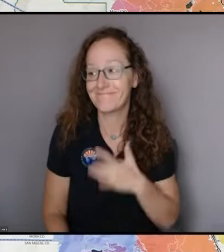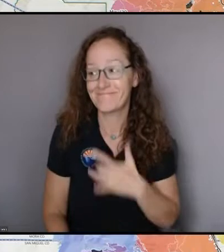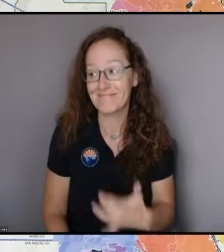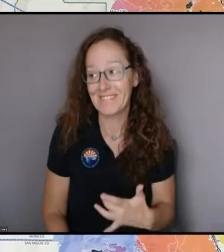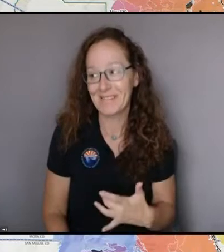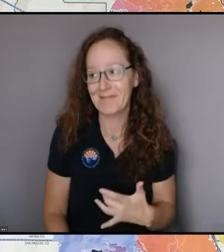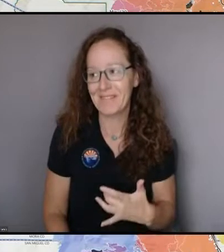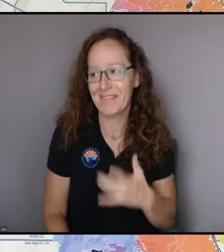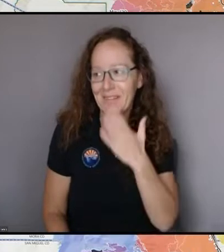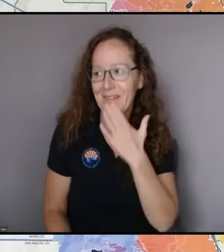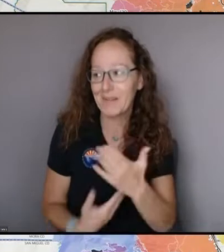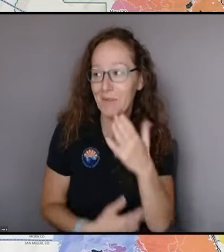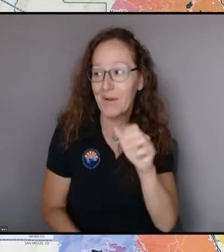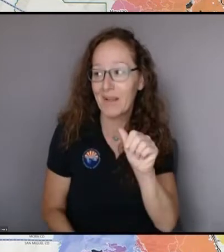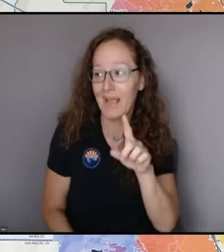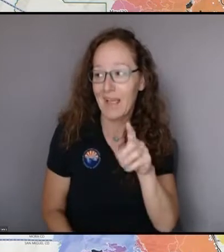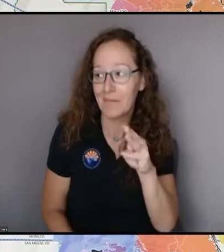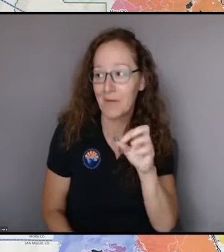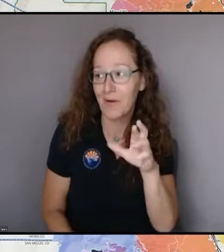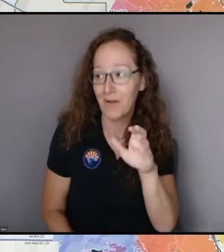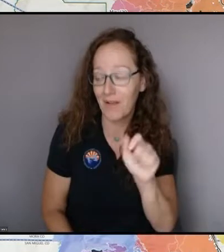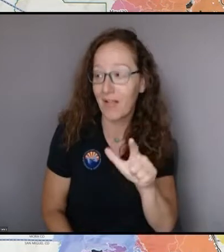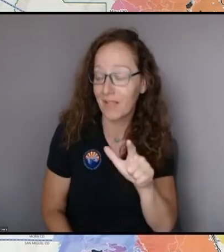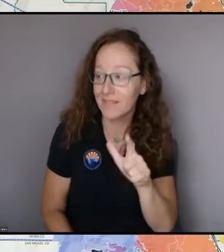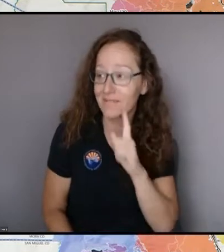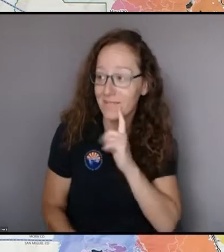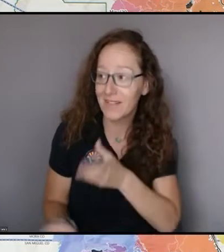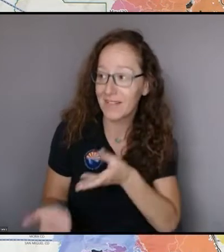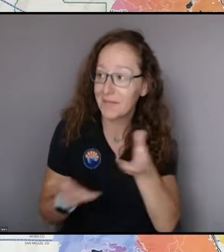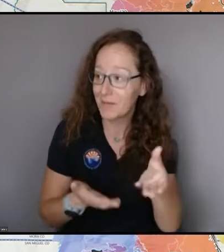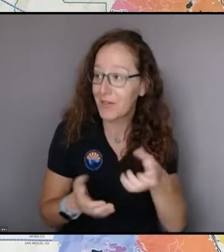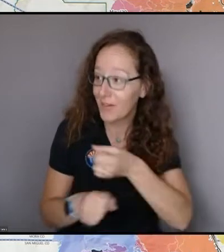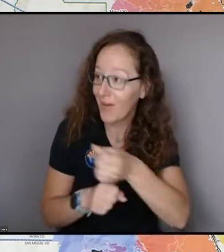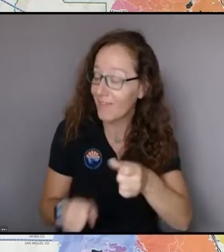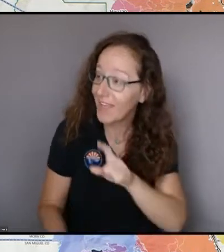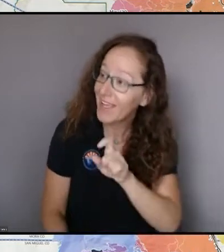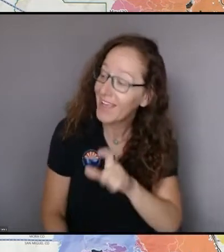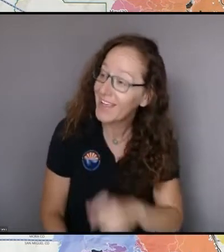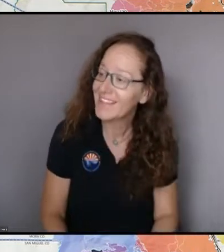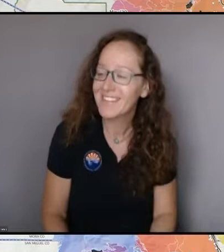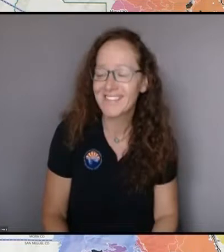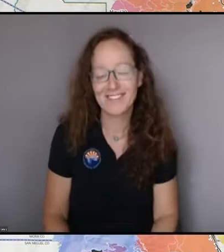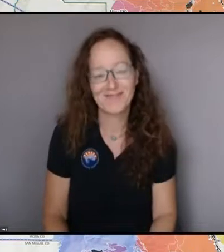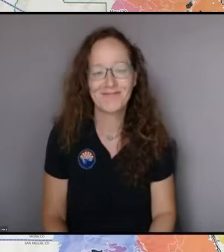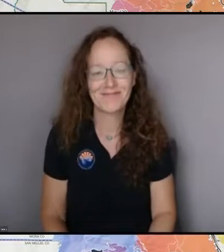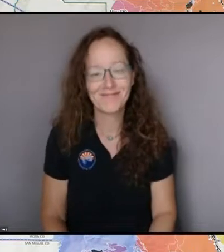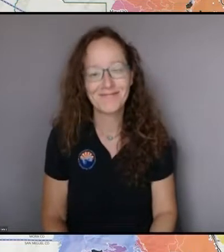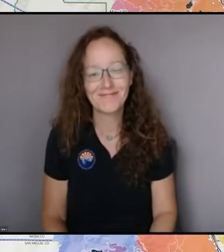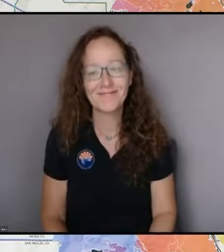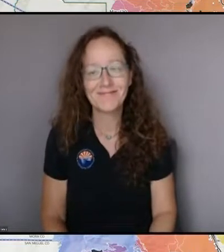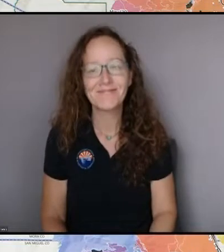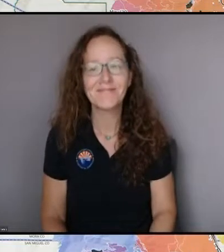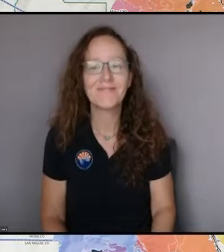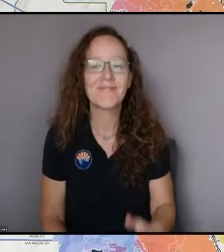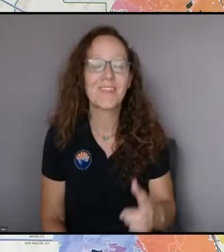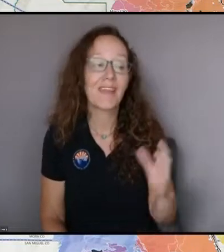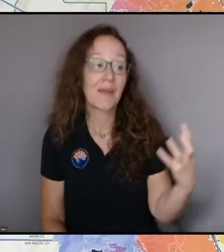Admiral. Can I get you a cup of coffee?"' So, you know, the assumption I think from the boss was that his role in the